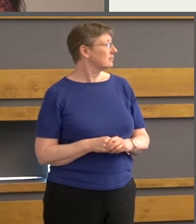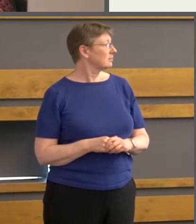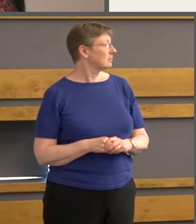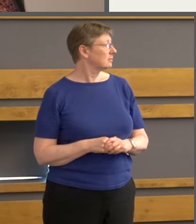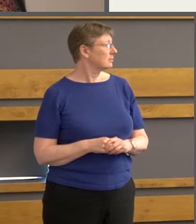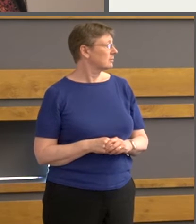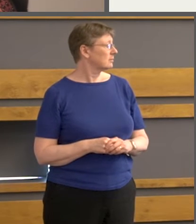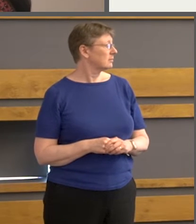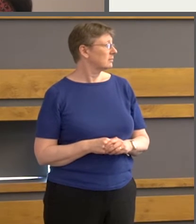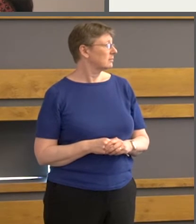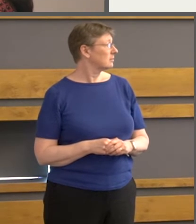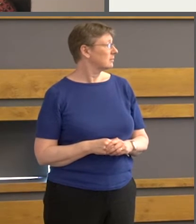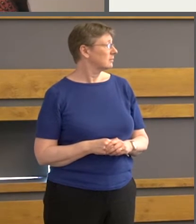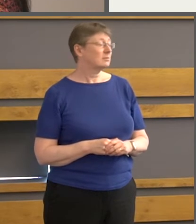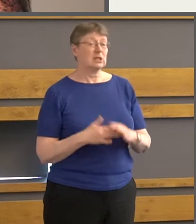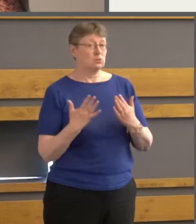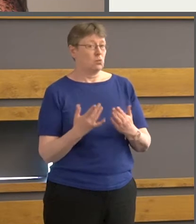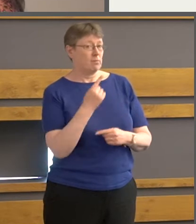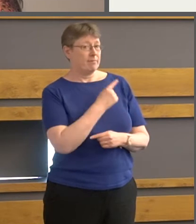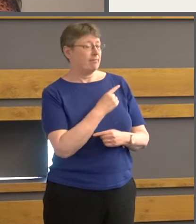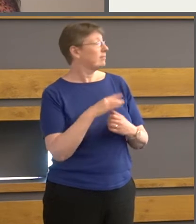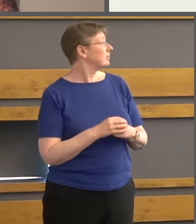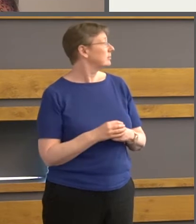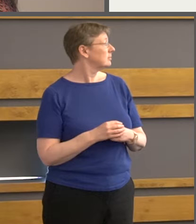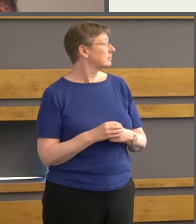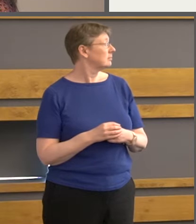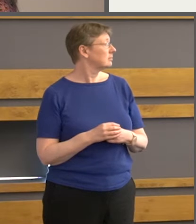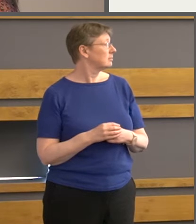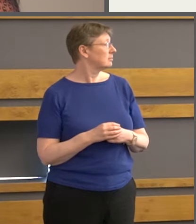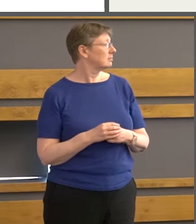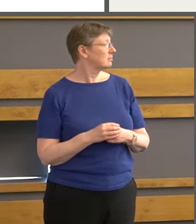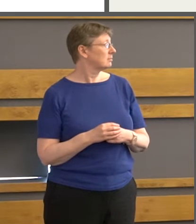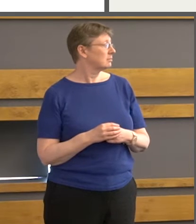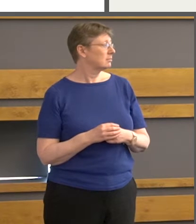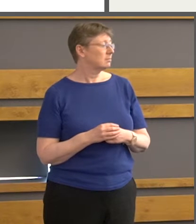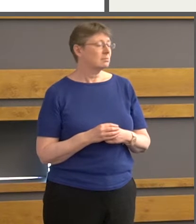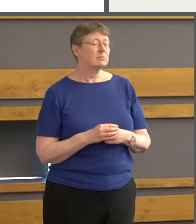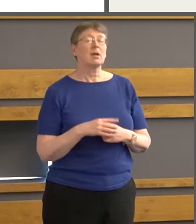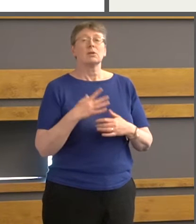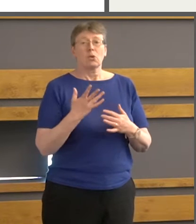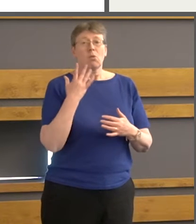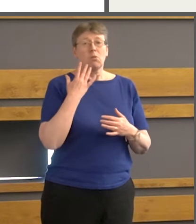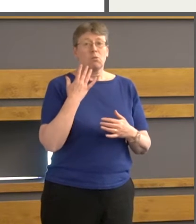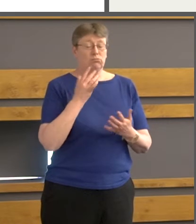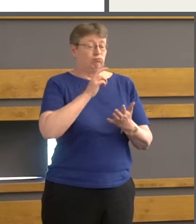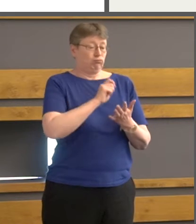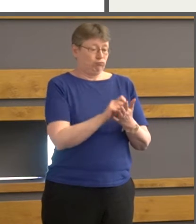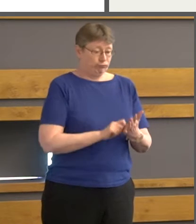So one of the first things after writing this text that I went on to do